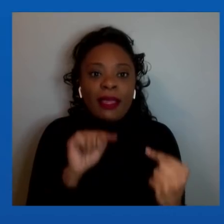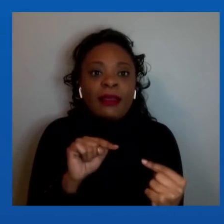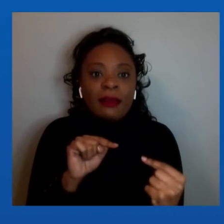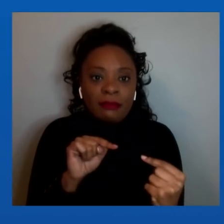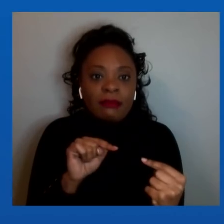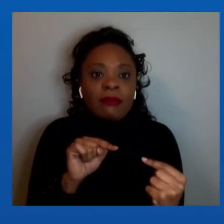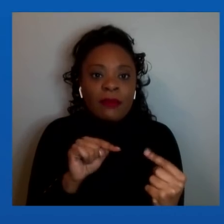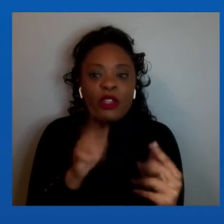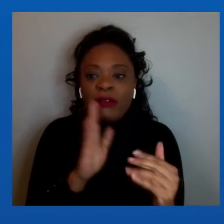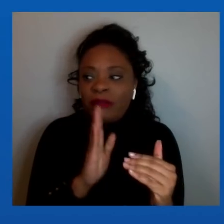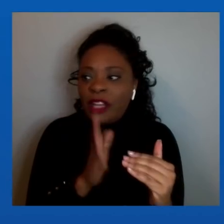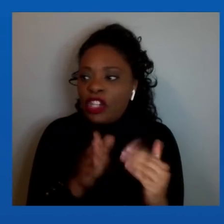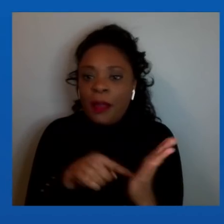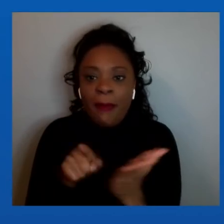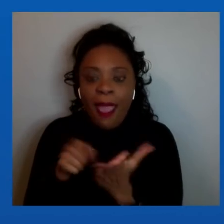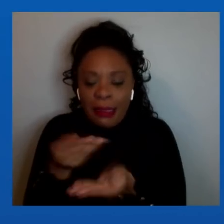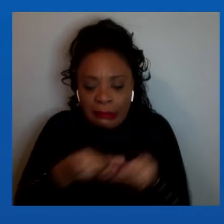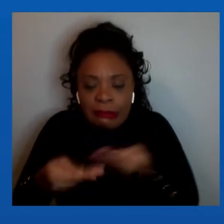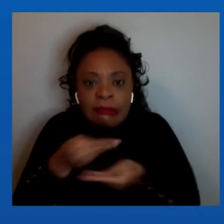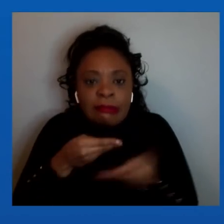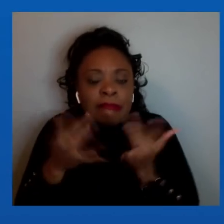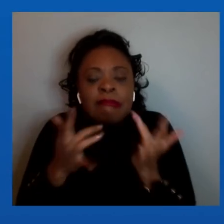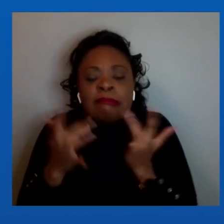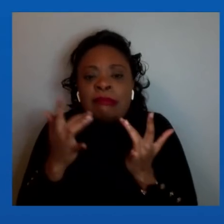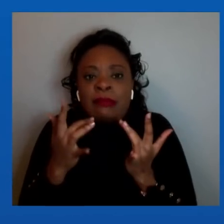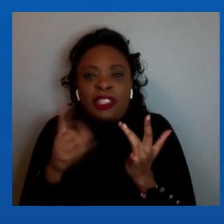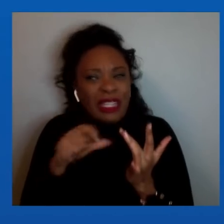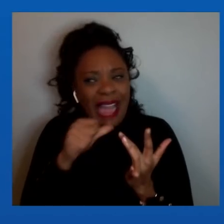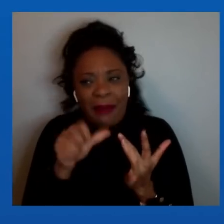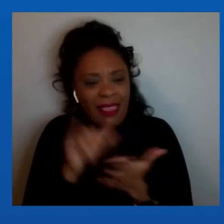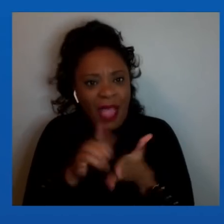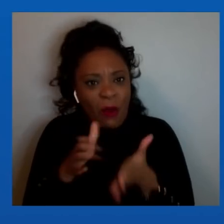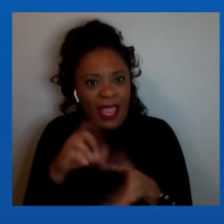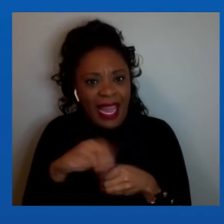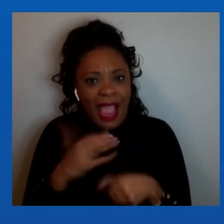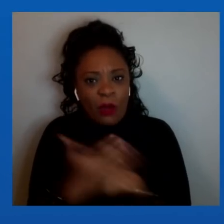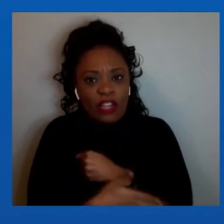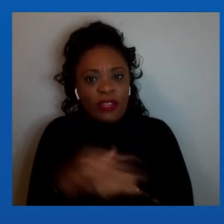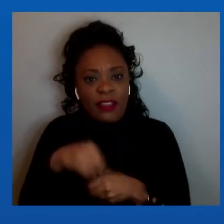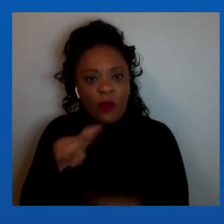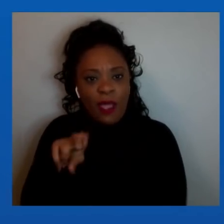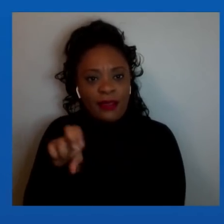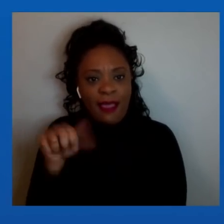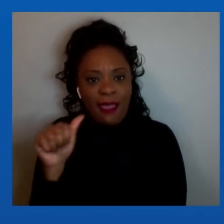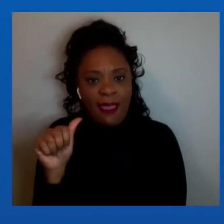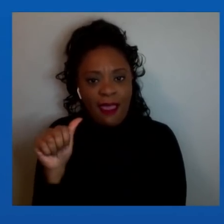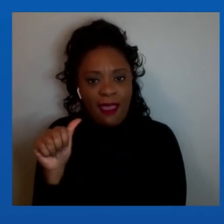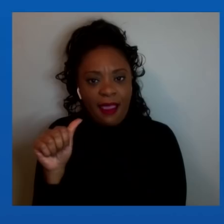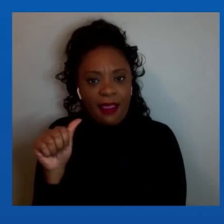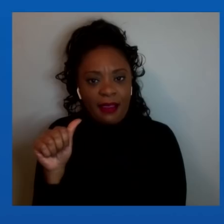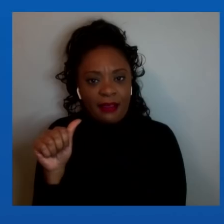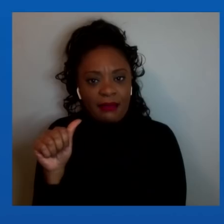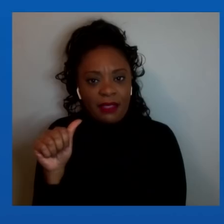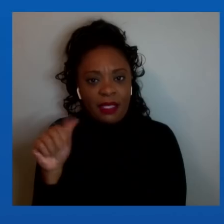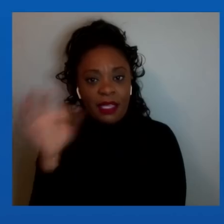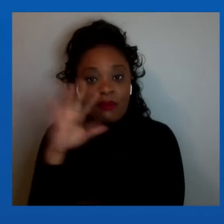And it should not be this way in our country -- in the United States of America. And the President and I firmly believe